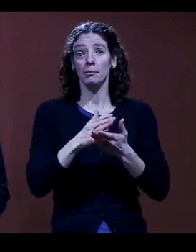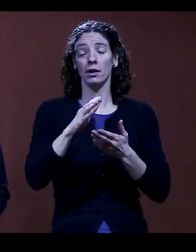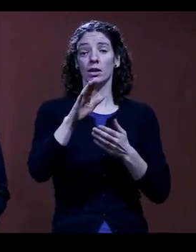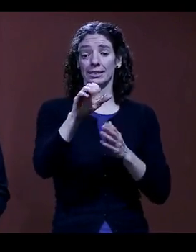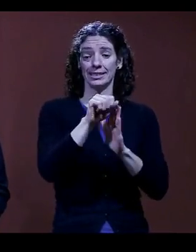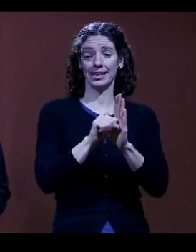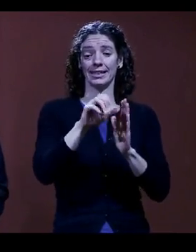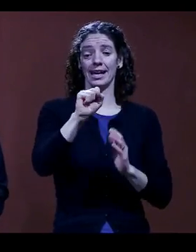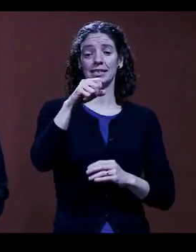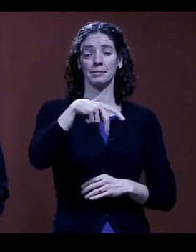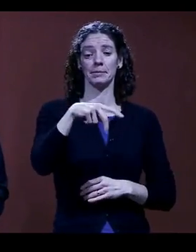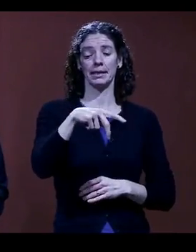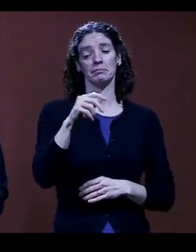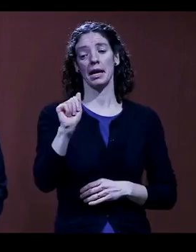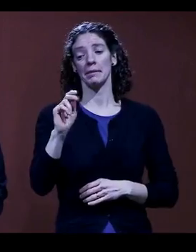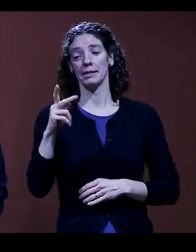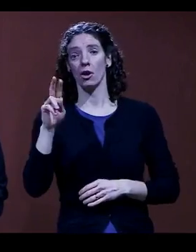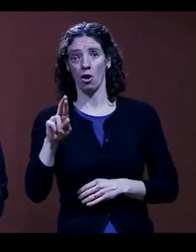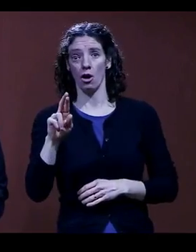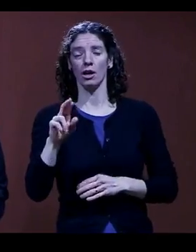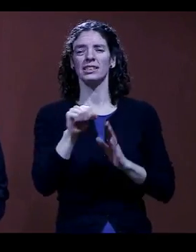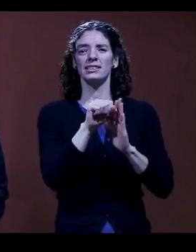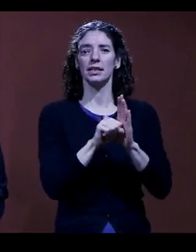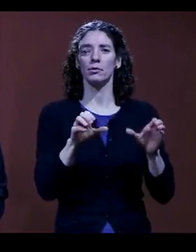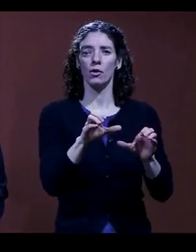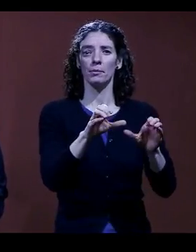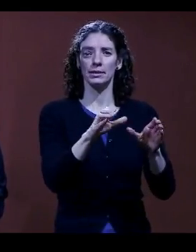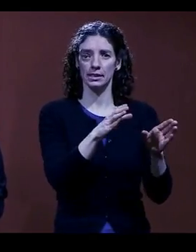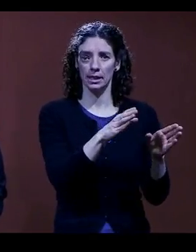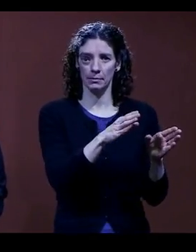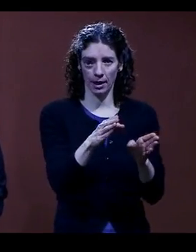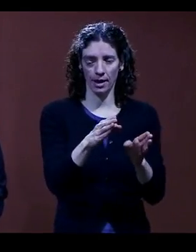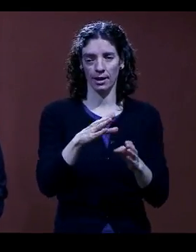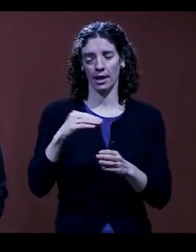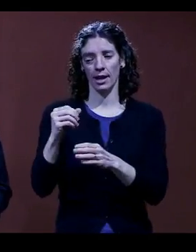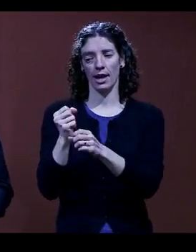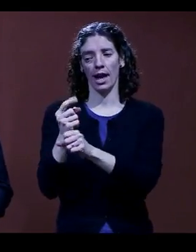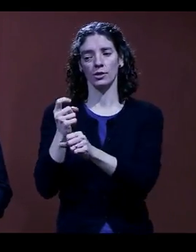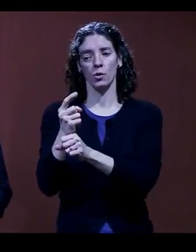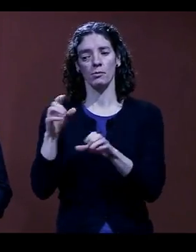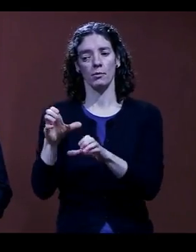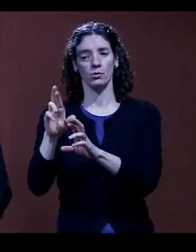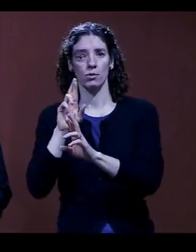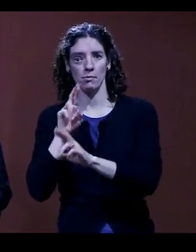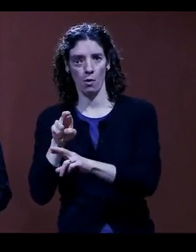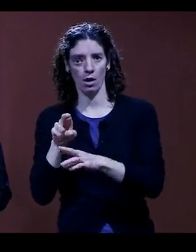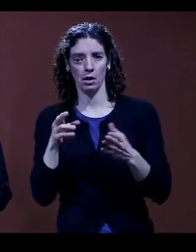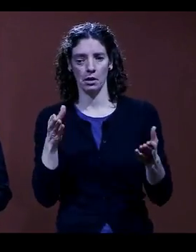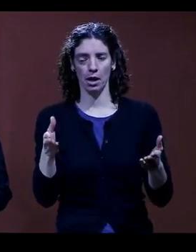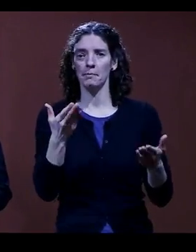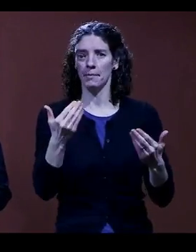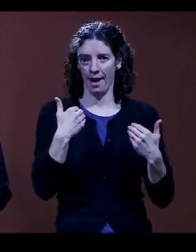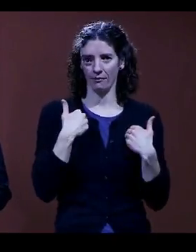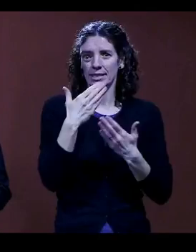or the state performance plan/annual performance report, but you may also have to find someone